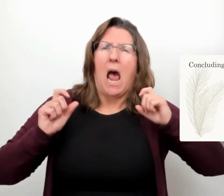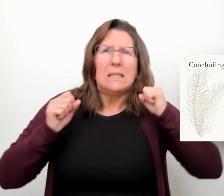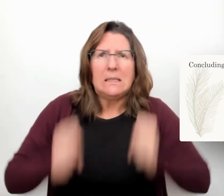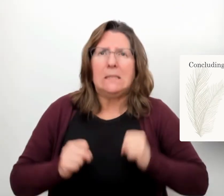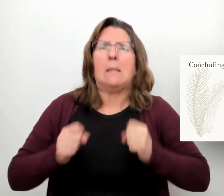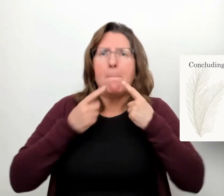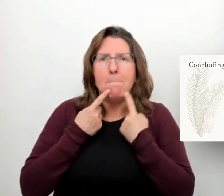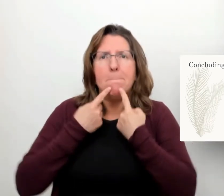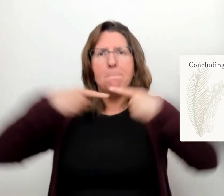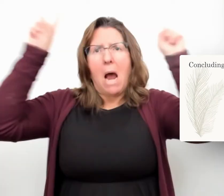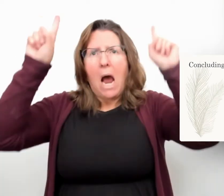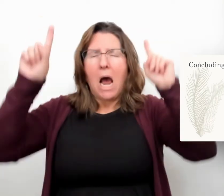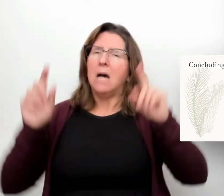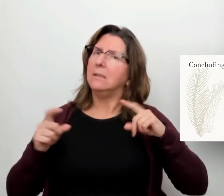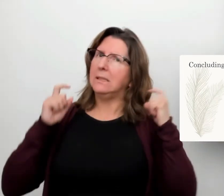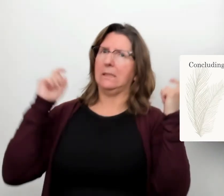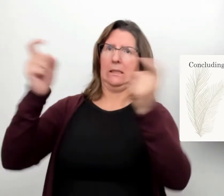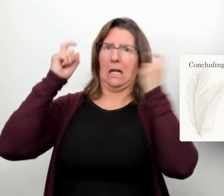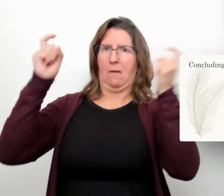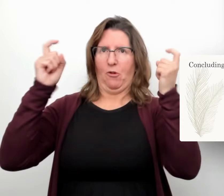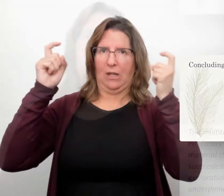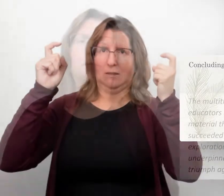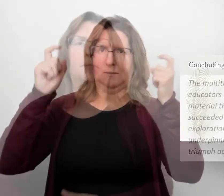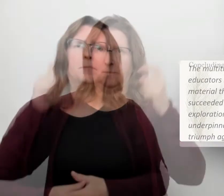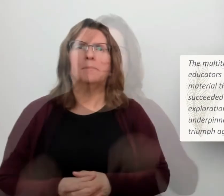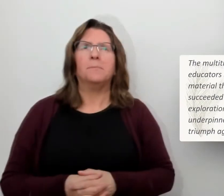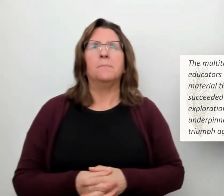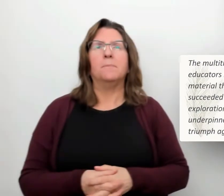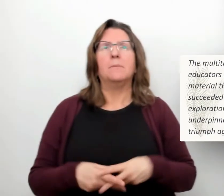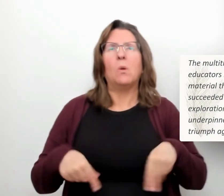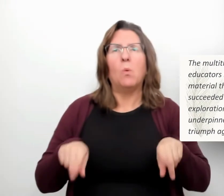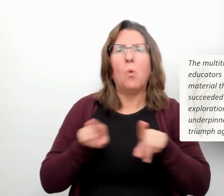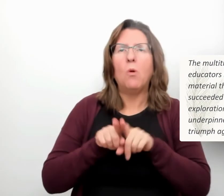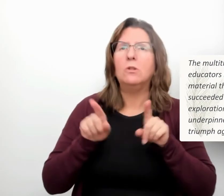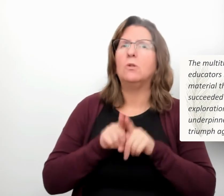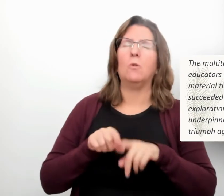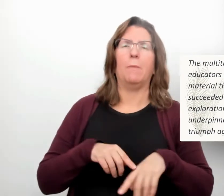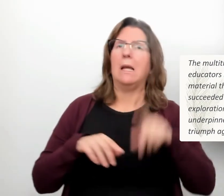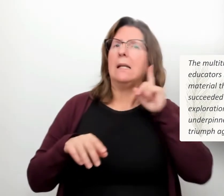The feeling of achievement and celebration was ever present!